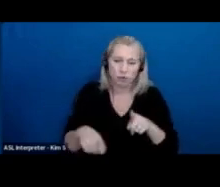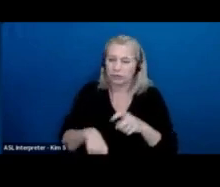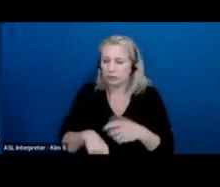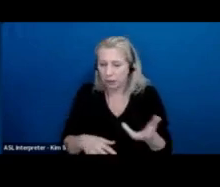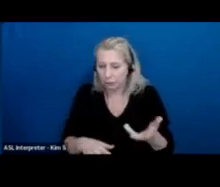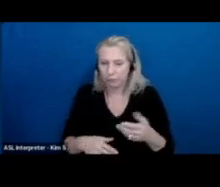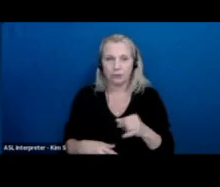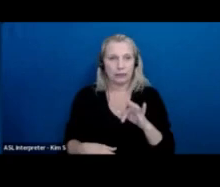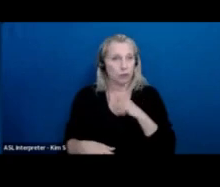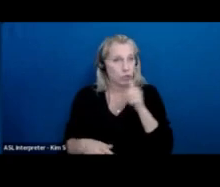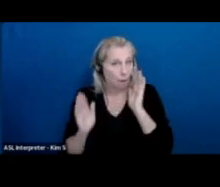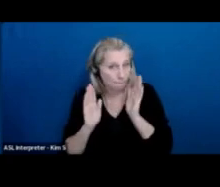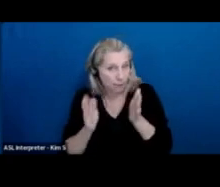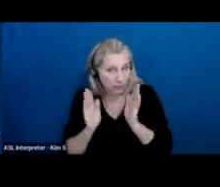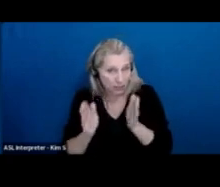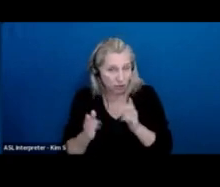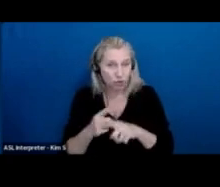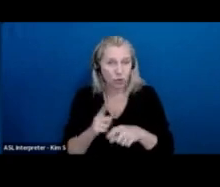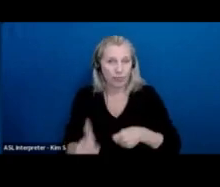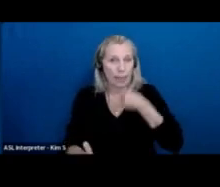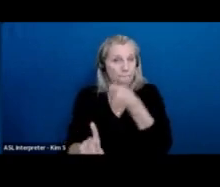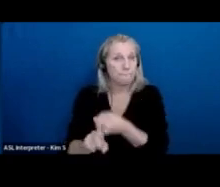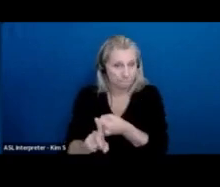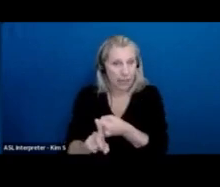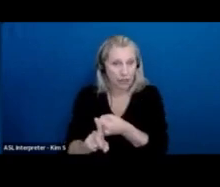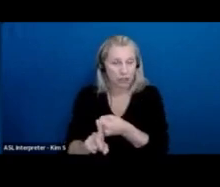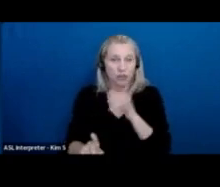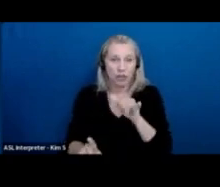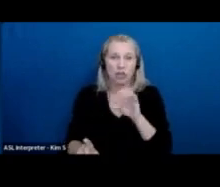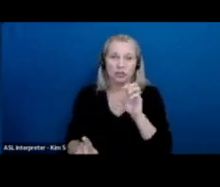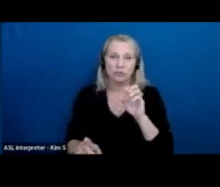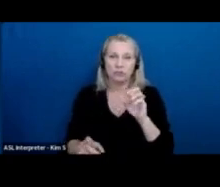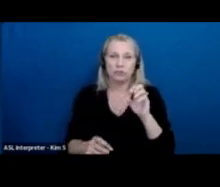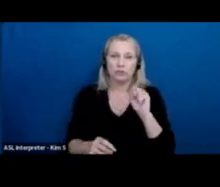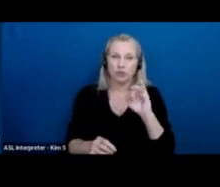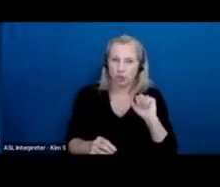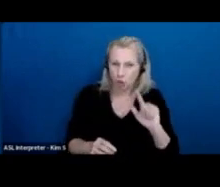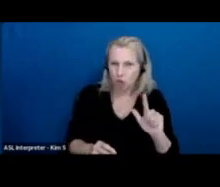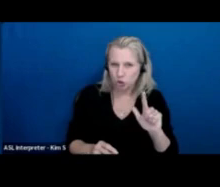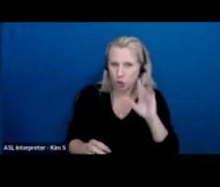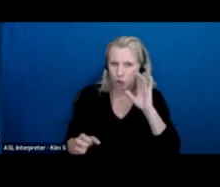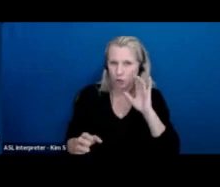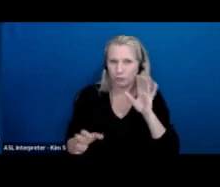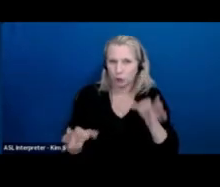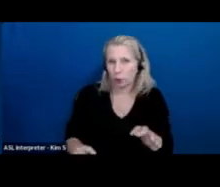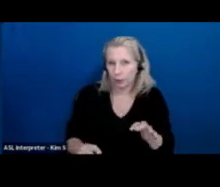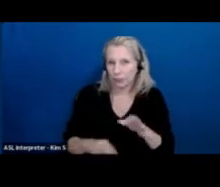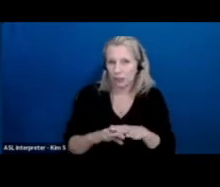paying attention to the impact that social determinants of health have on families, we won't be able to develop